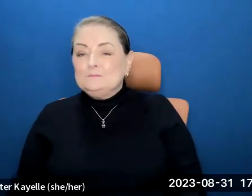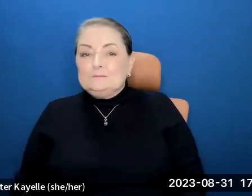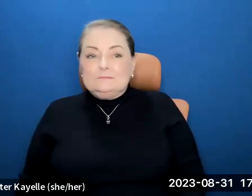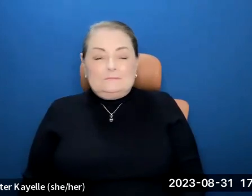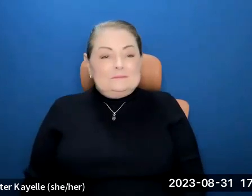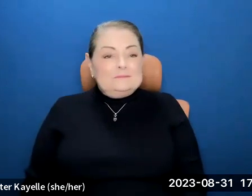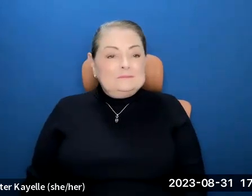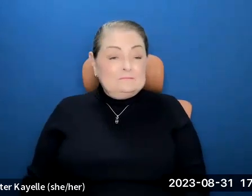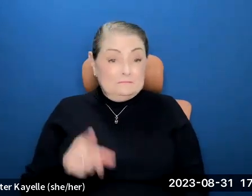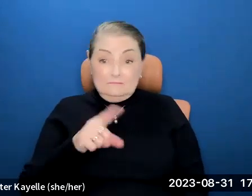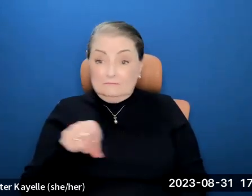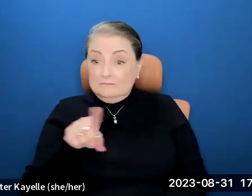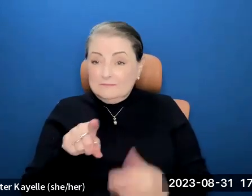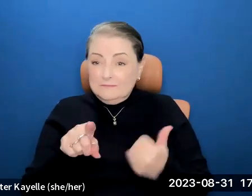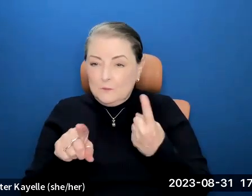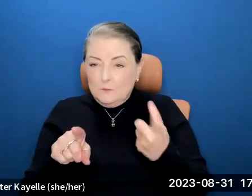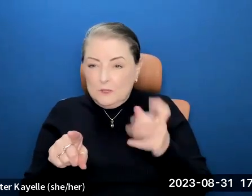um would anyone else like to raise their hand and share